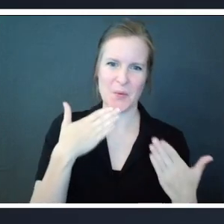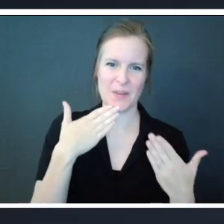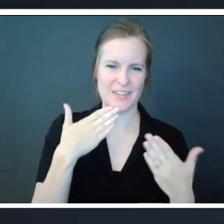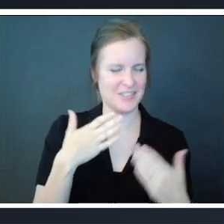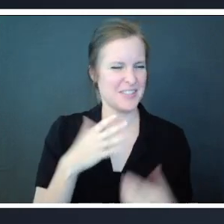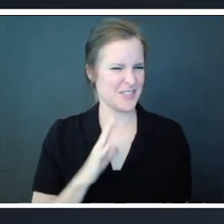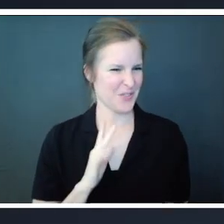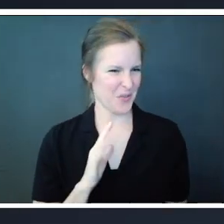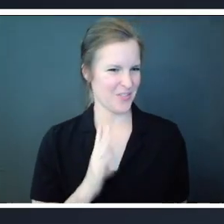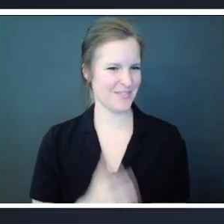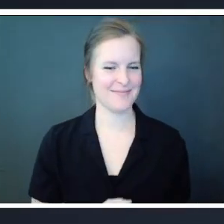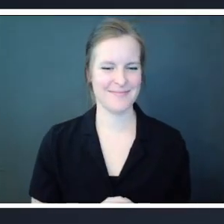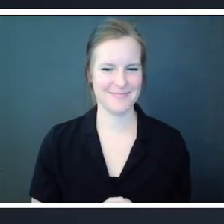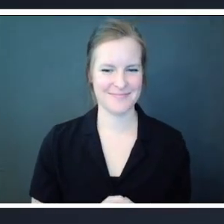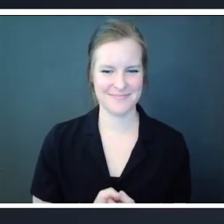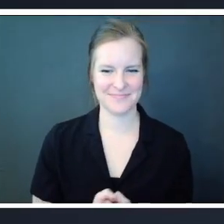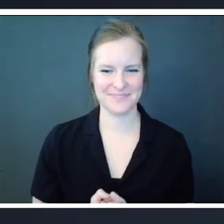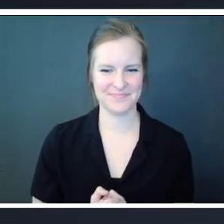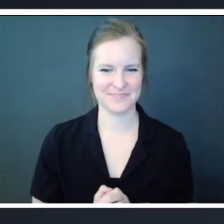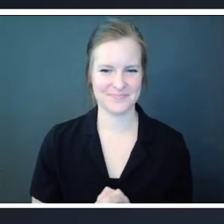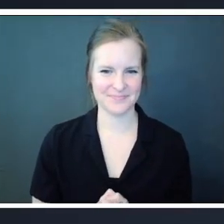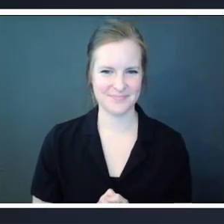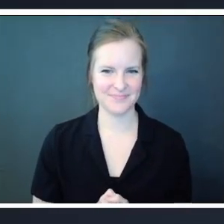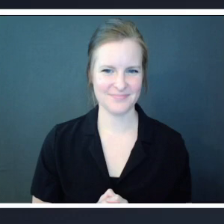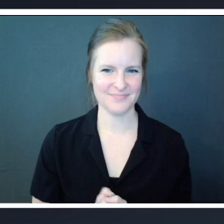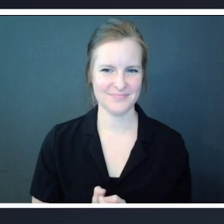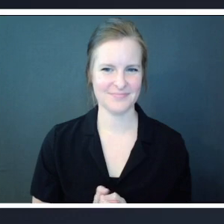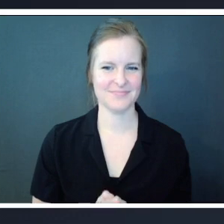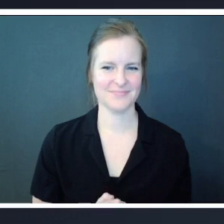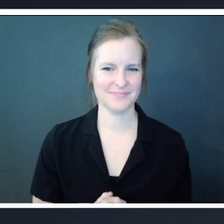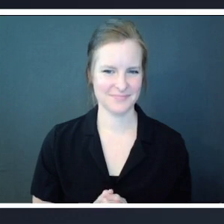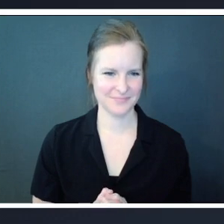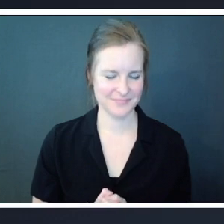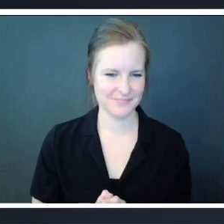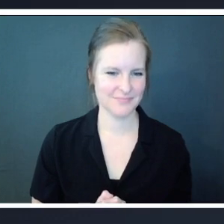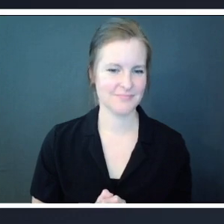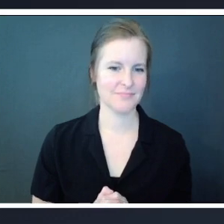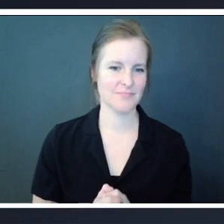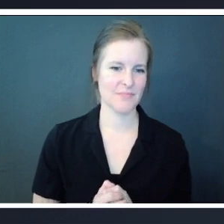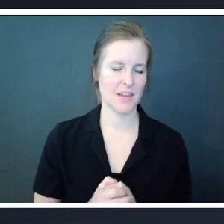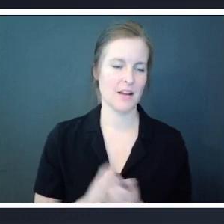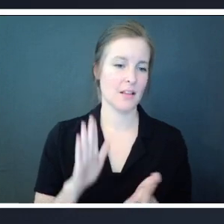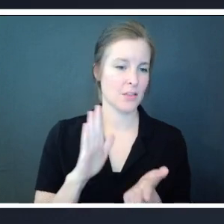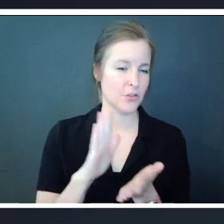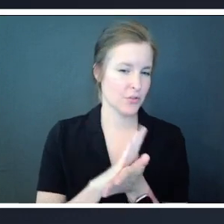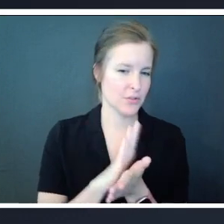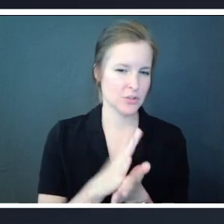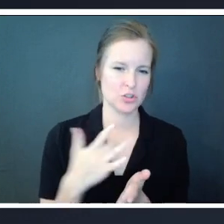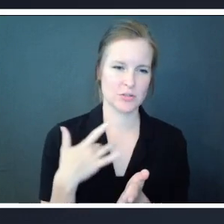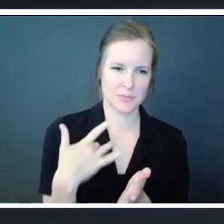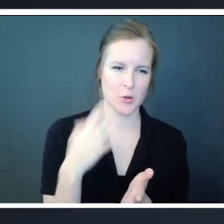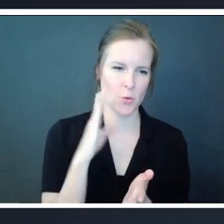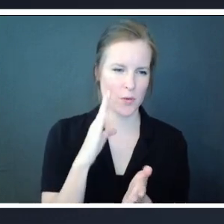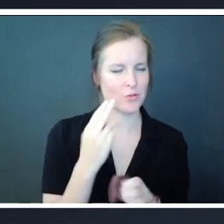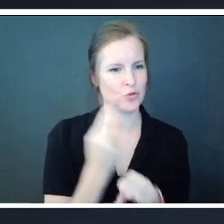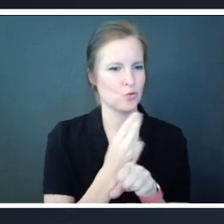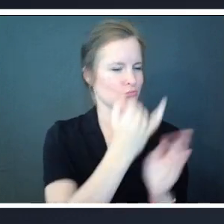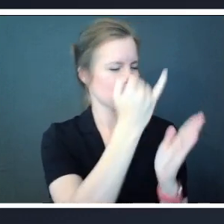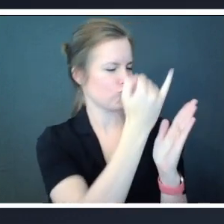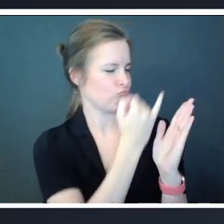So, our activity sheets are often involved drawing and using their imagination so. Here we have two